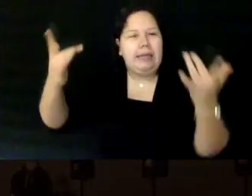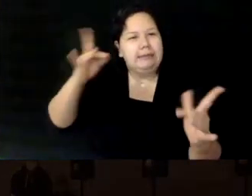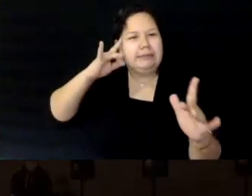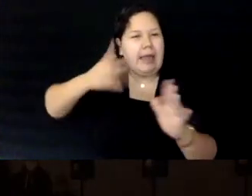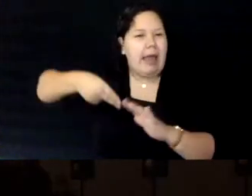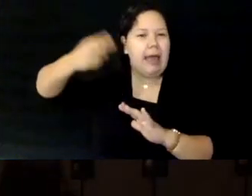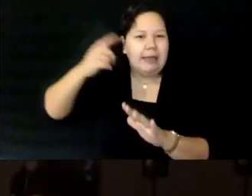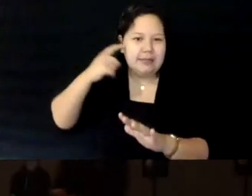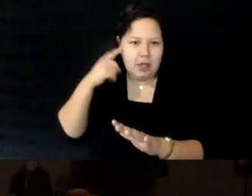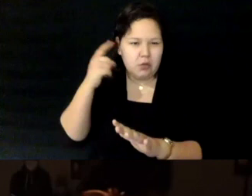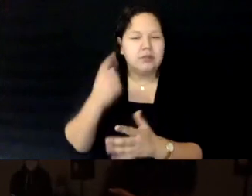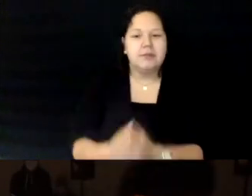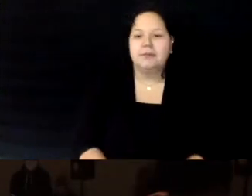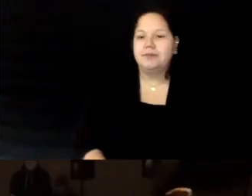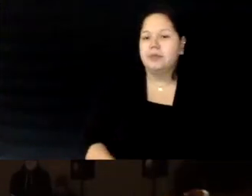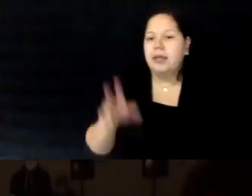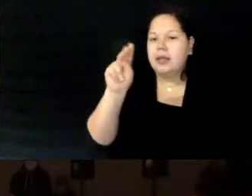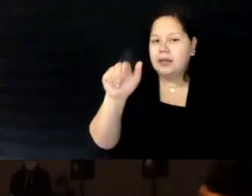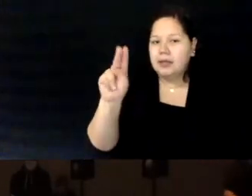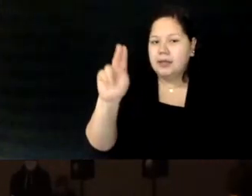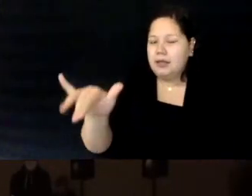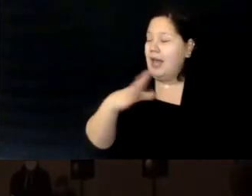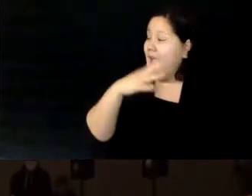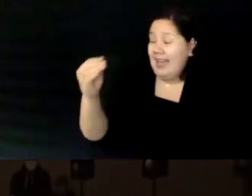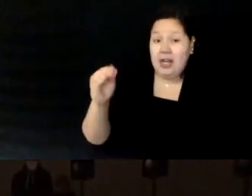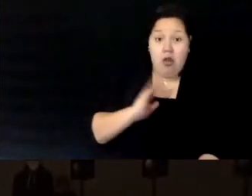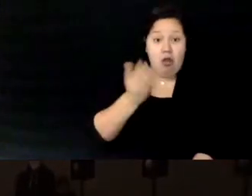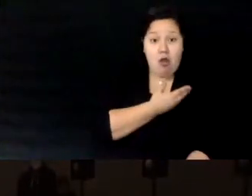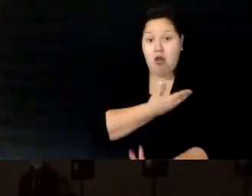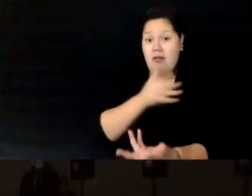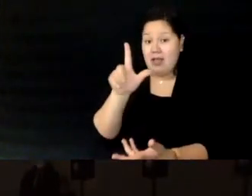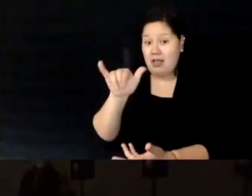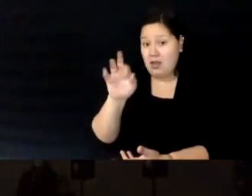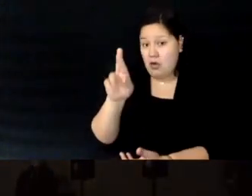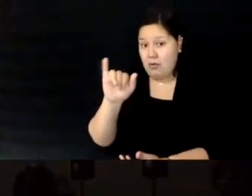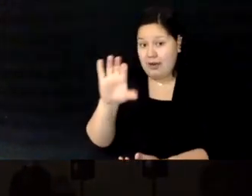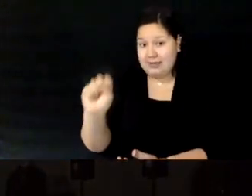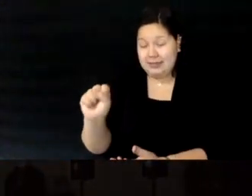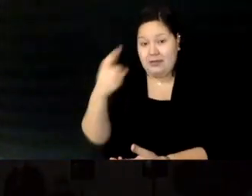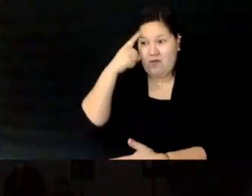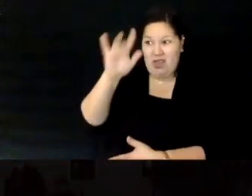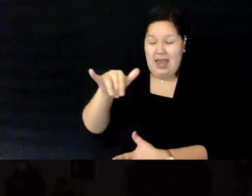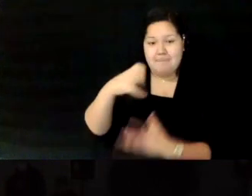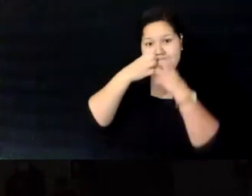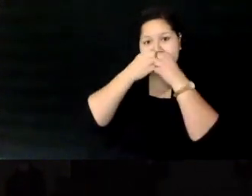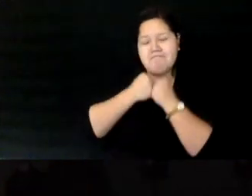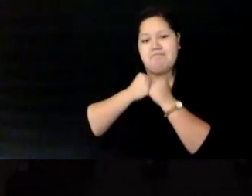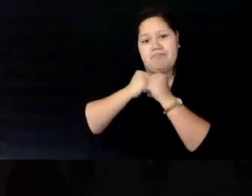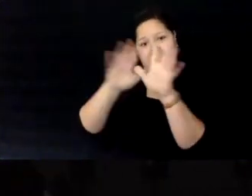And with the lyrics of, that we wrote for this sacred ritual of Kiran and mine, we use the